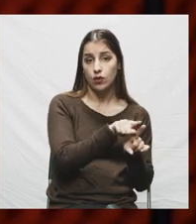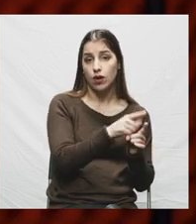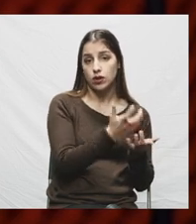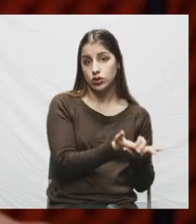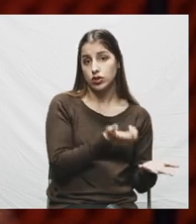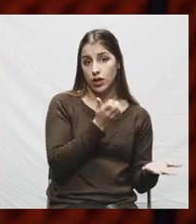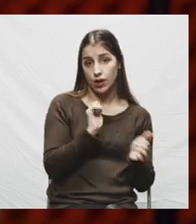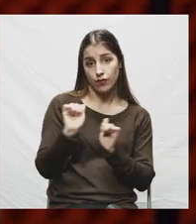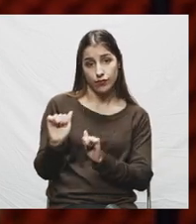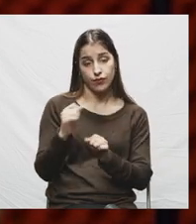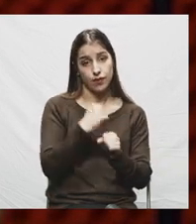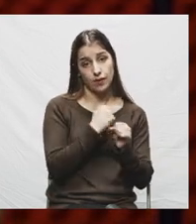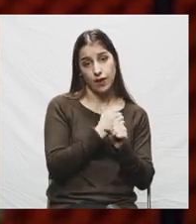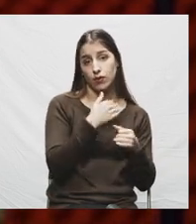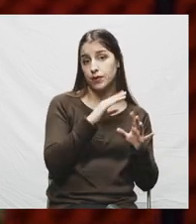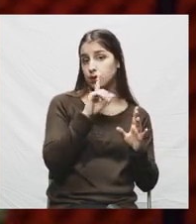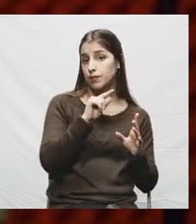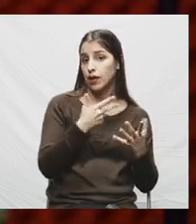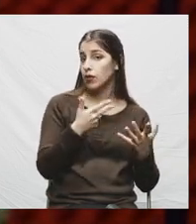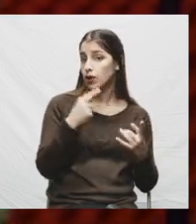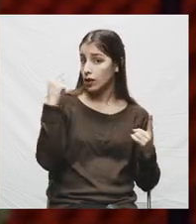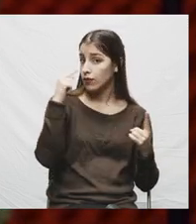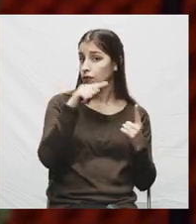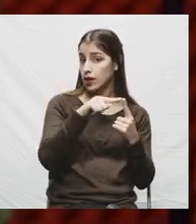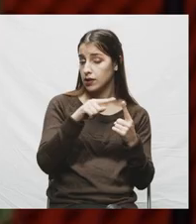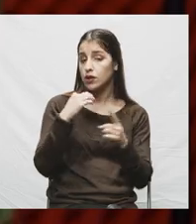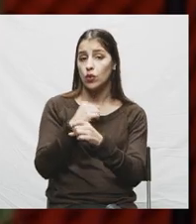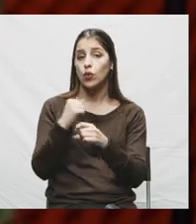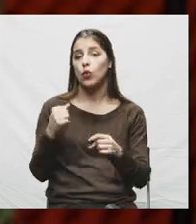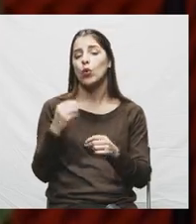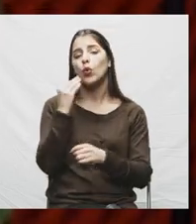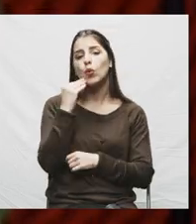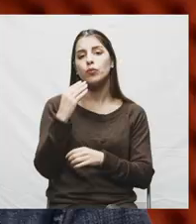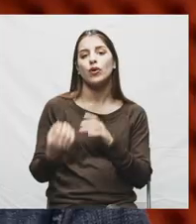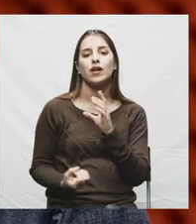Yes. — And it’s a reference, at the same time, right? How was the creaton of that work?